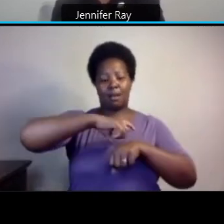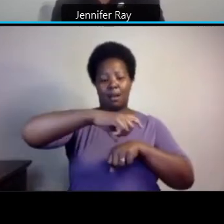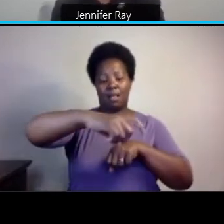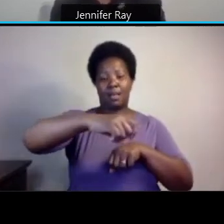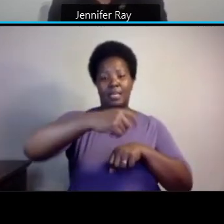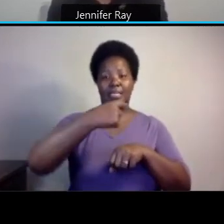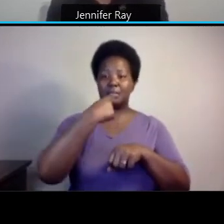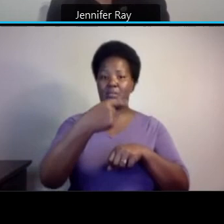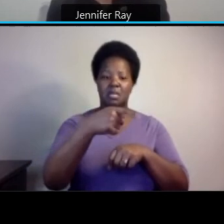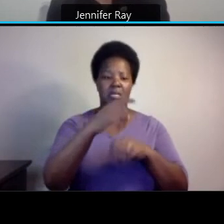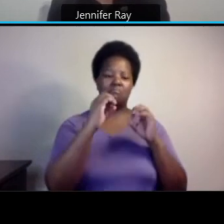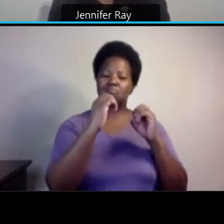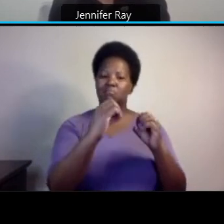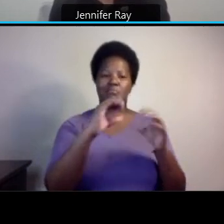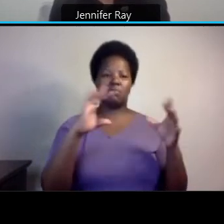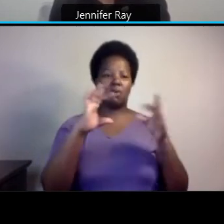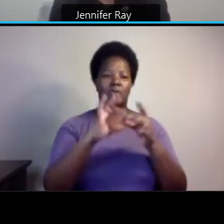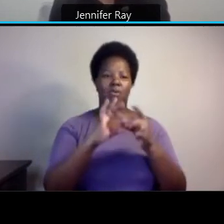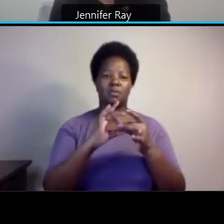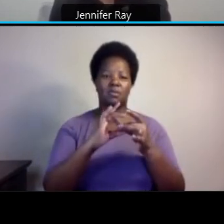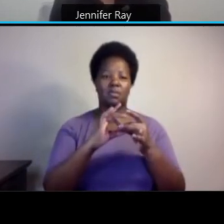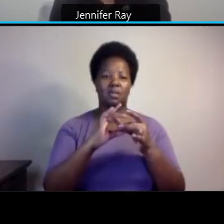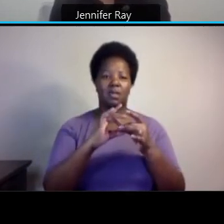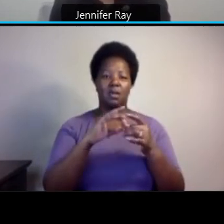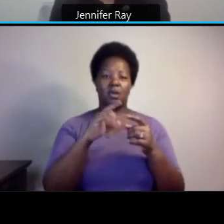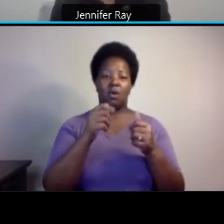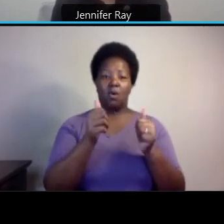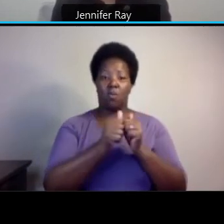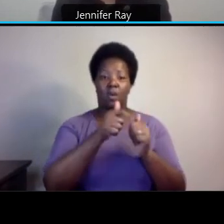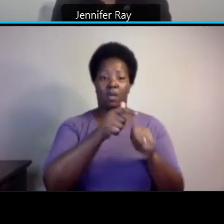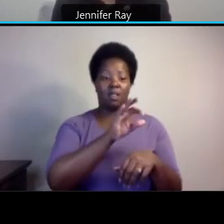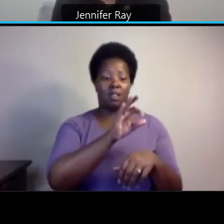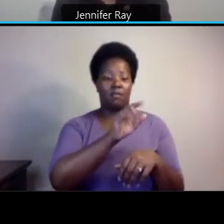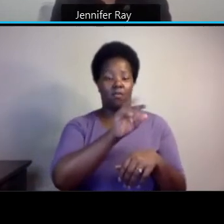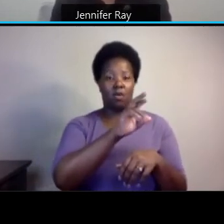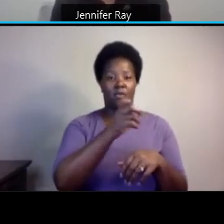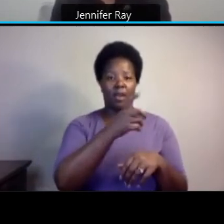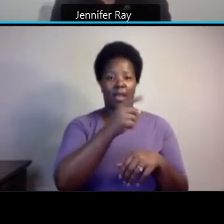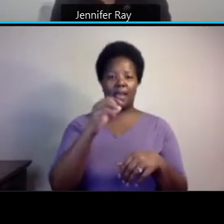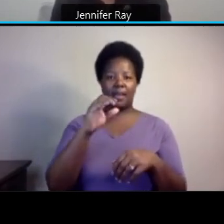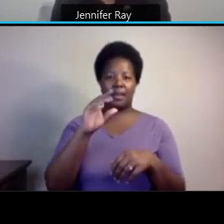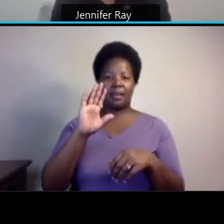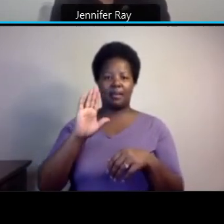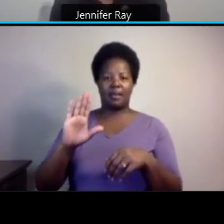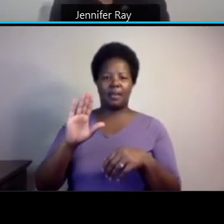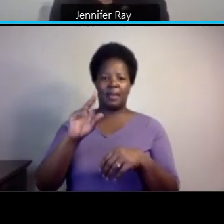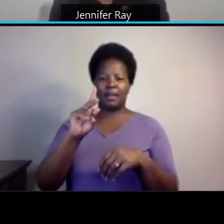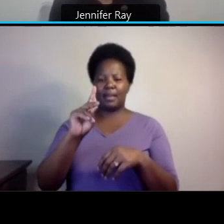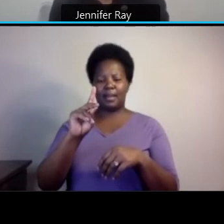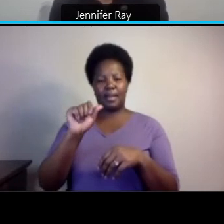this project between k and r streets and why not extend this was answered through the q a